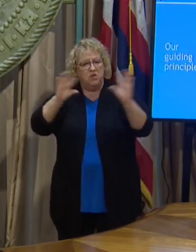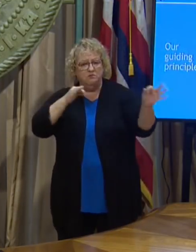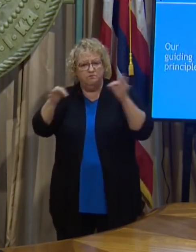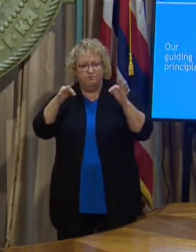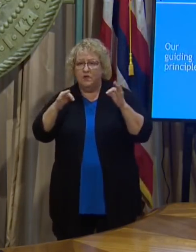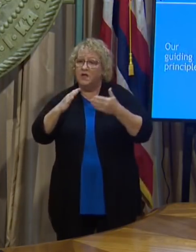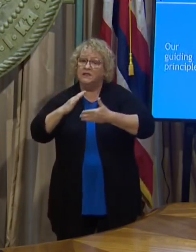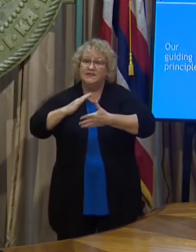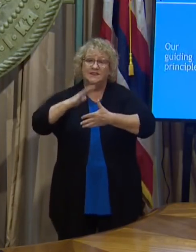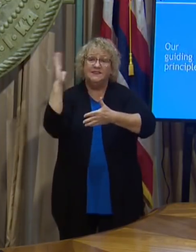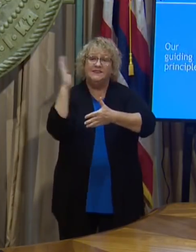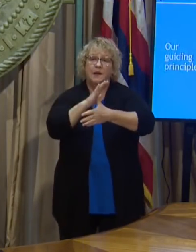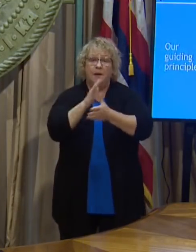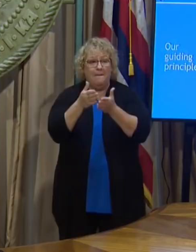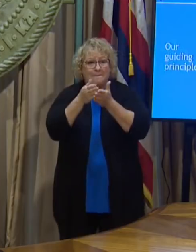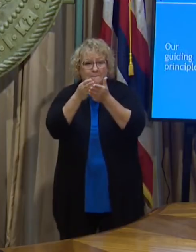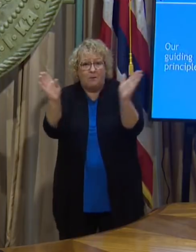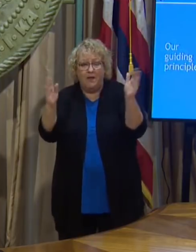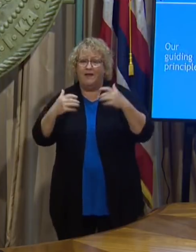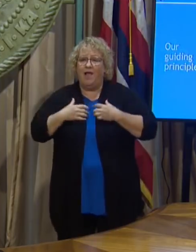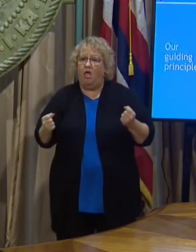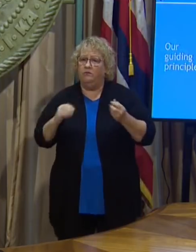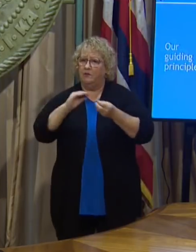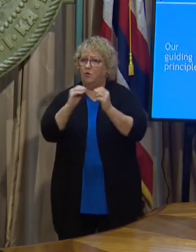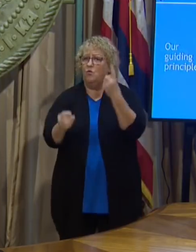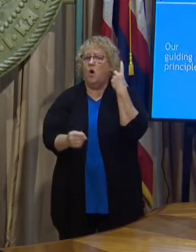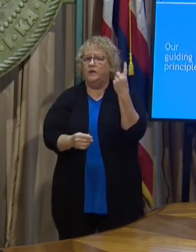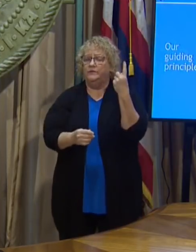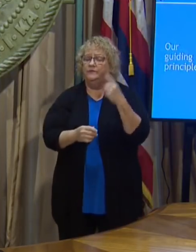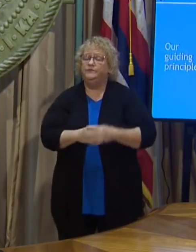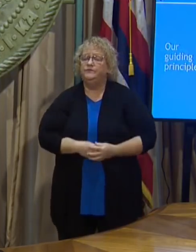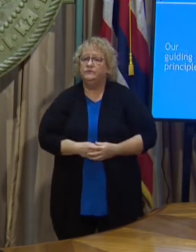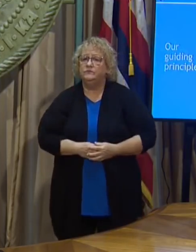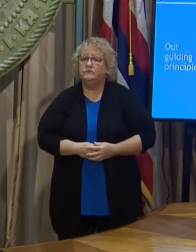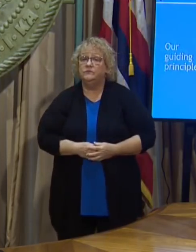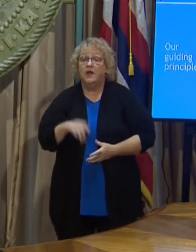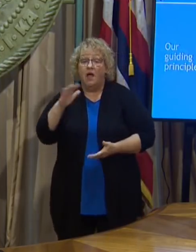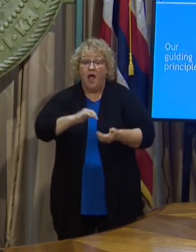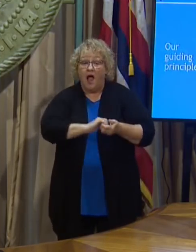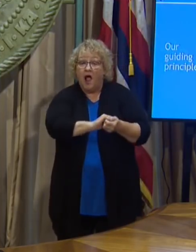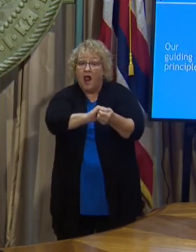ABSOLUTE. THE GOVERNOR HAS MADE IT VERY CLEAR.